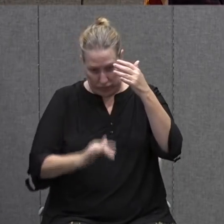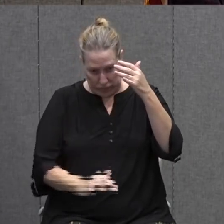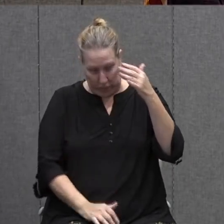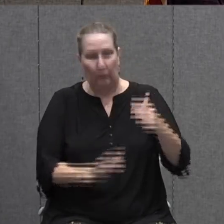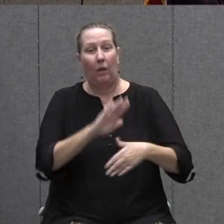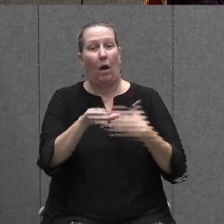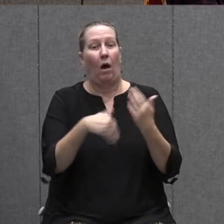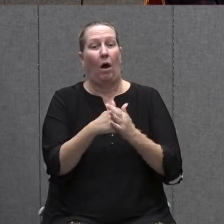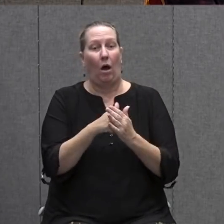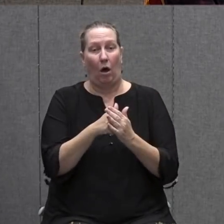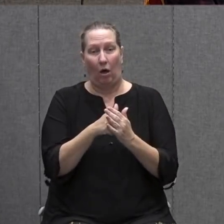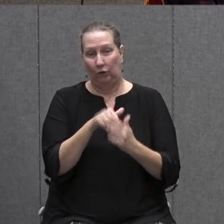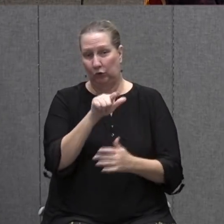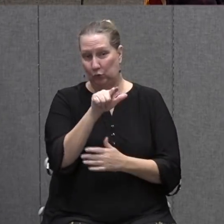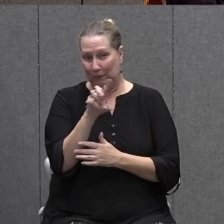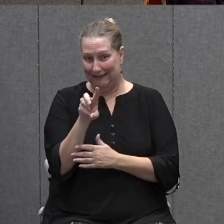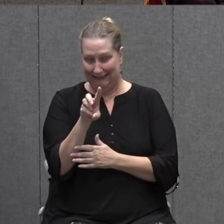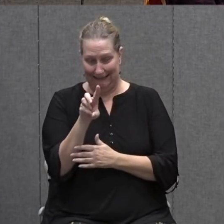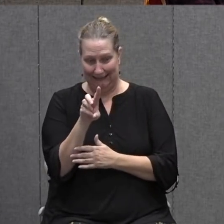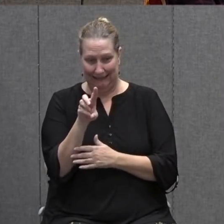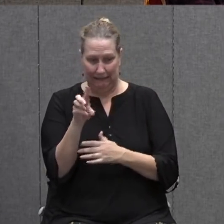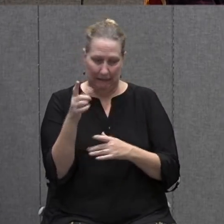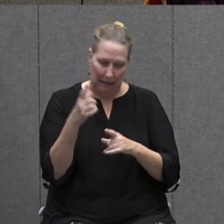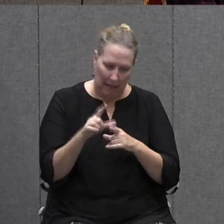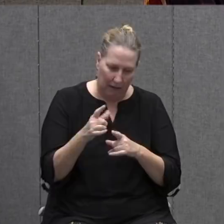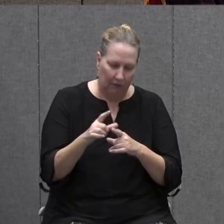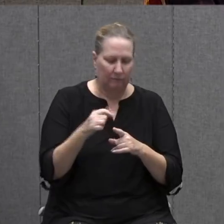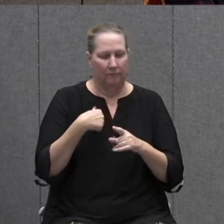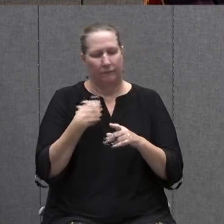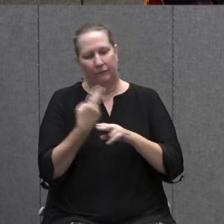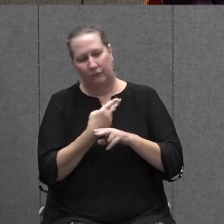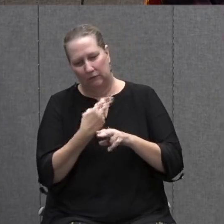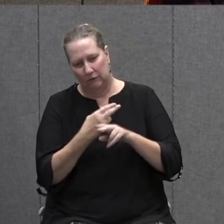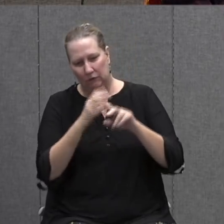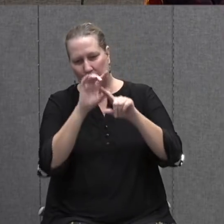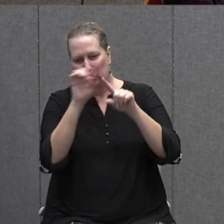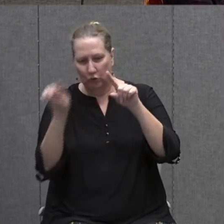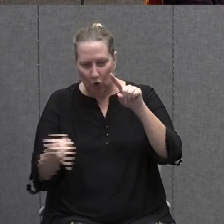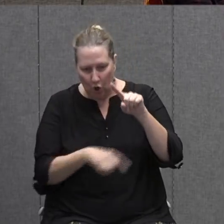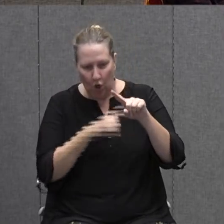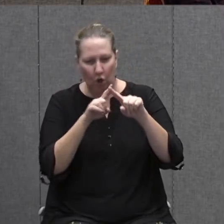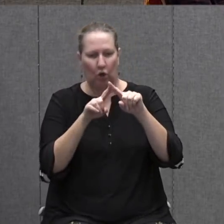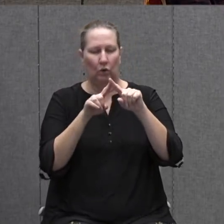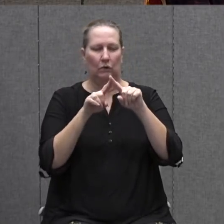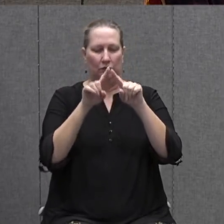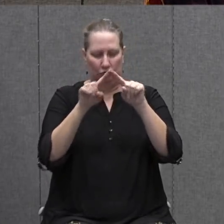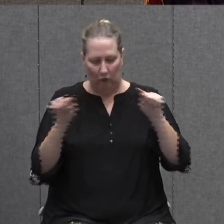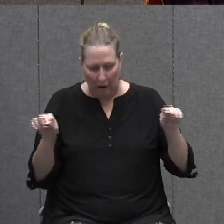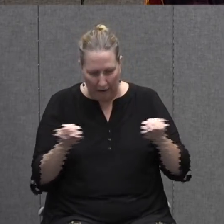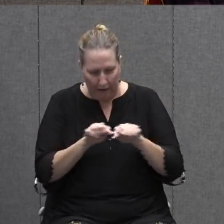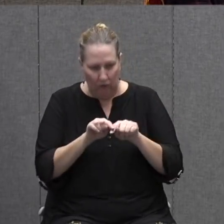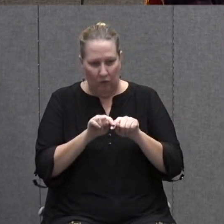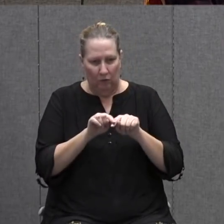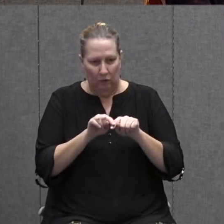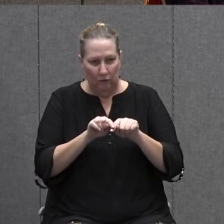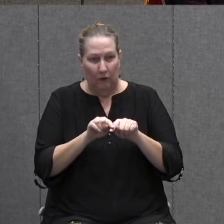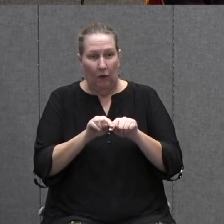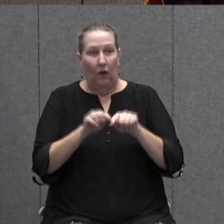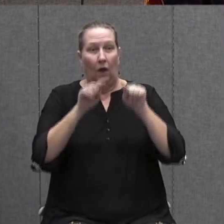But I used circles, triangles, upside down triangles, ovals, infinity symbols.